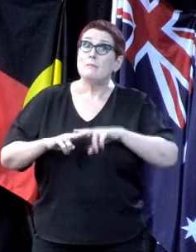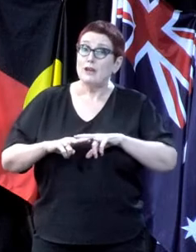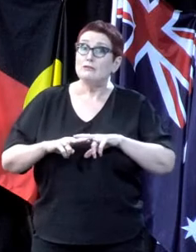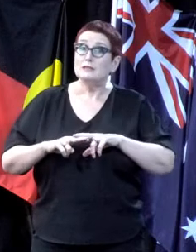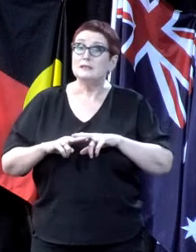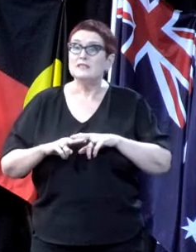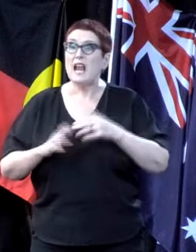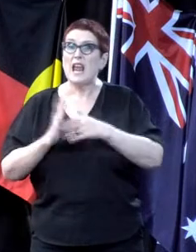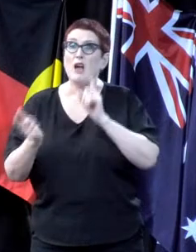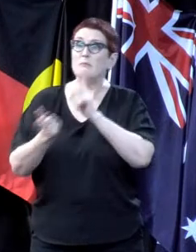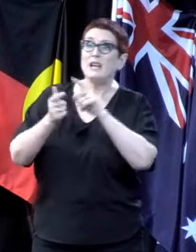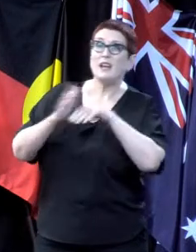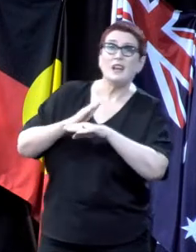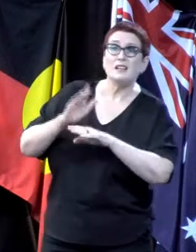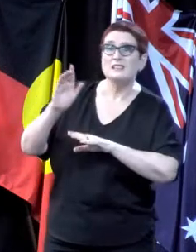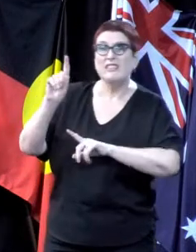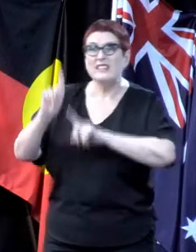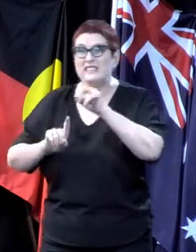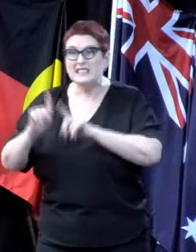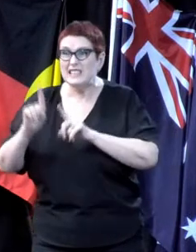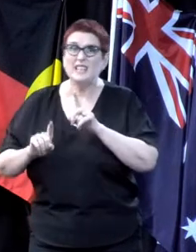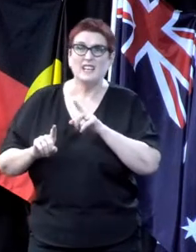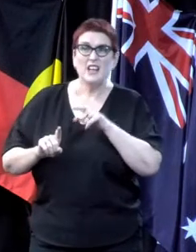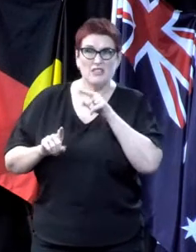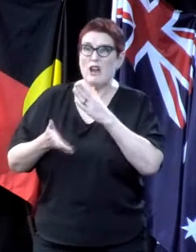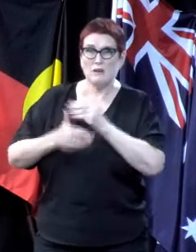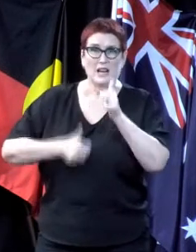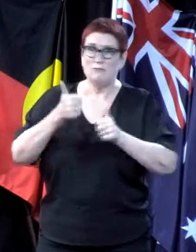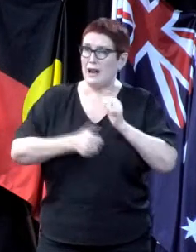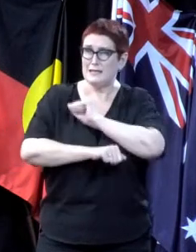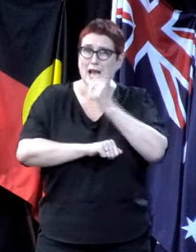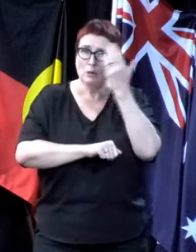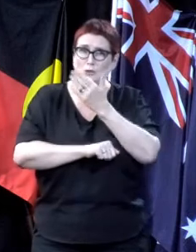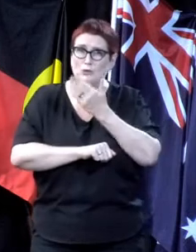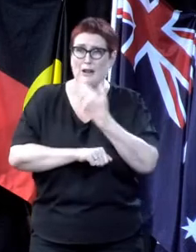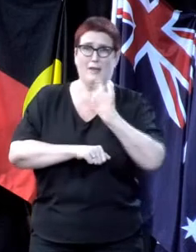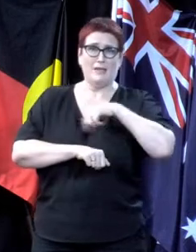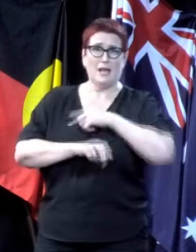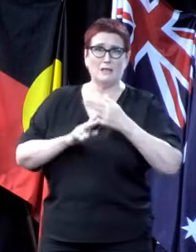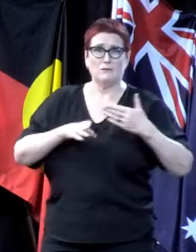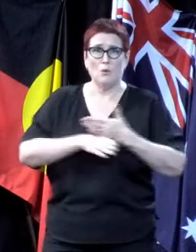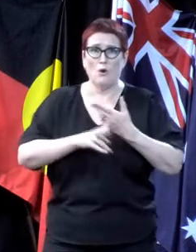in the community to say that they are our biggest advocates and that they thank us very much for the work that ended up occurring at our school.